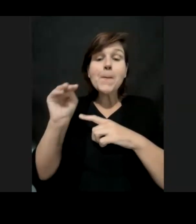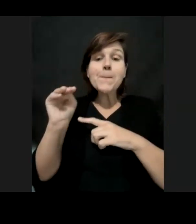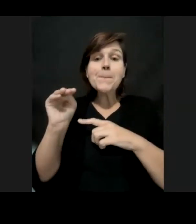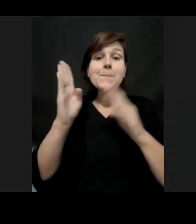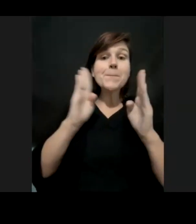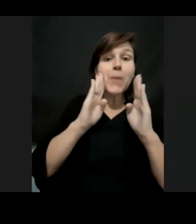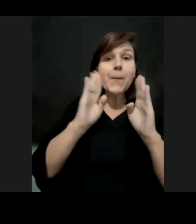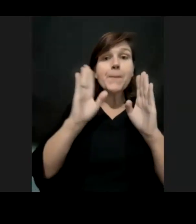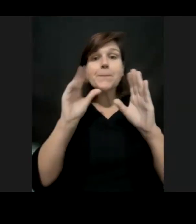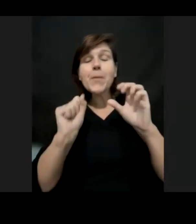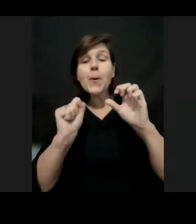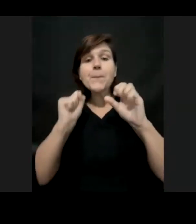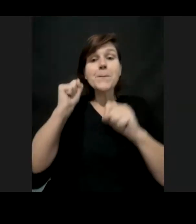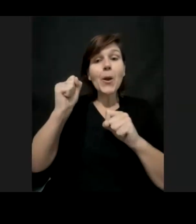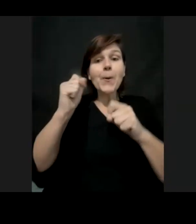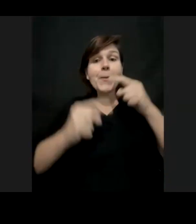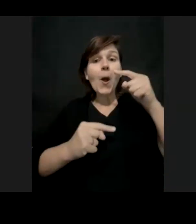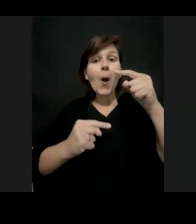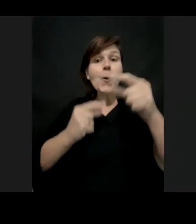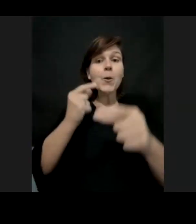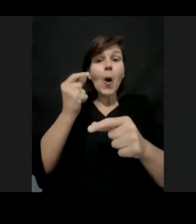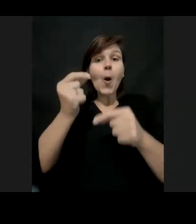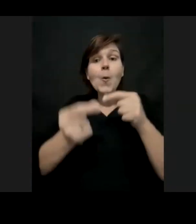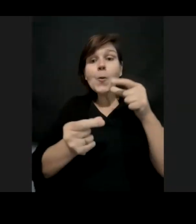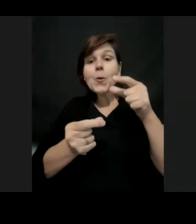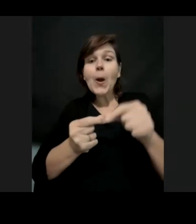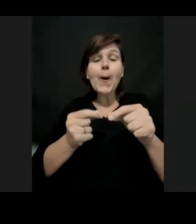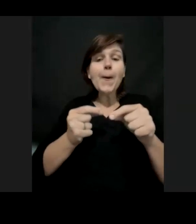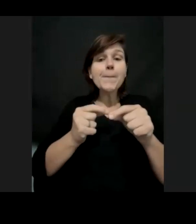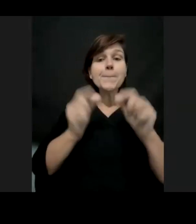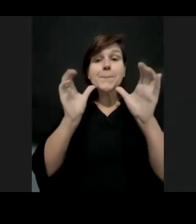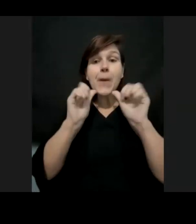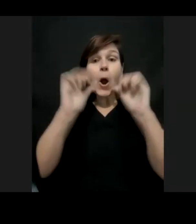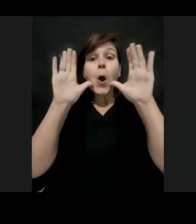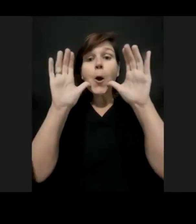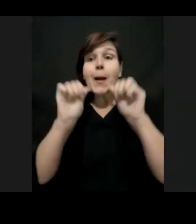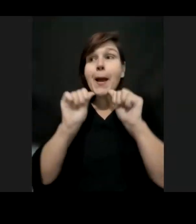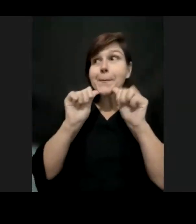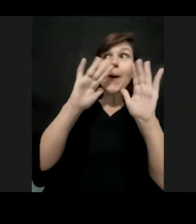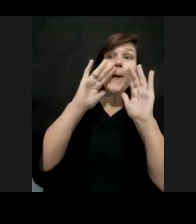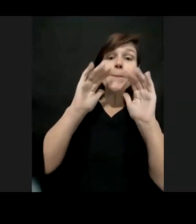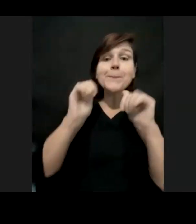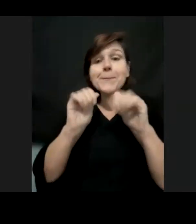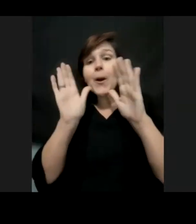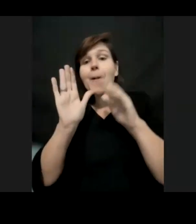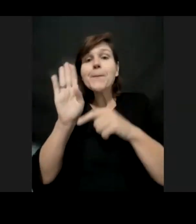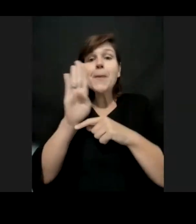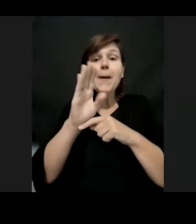And a go, go, go, go, go-a-te go. With a boom. And a go. And a boom, boom, boom, boom, boom, boom, boom.